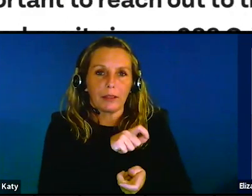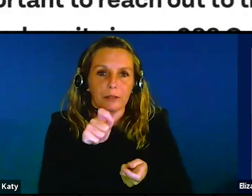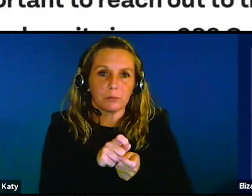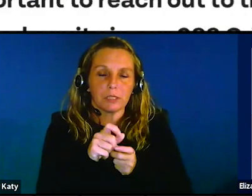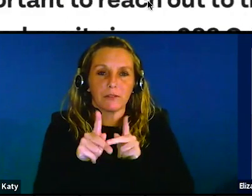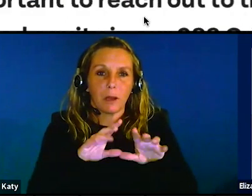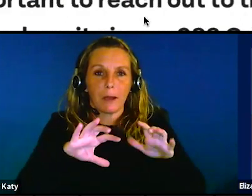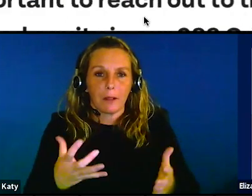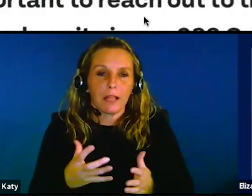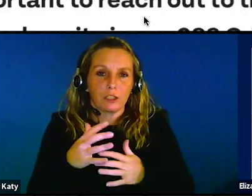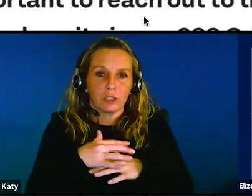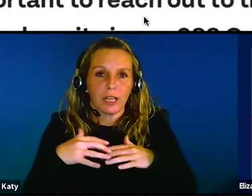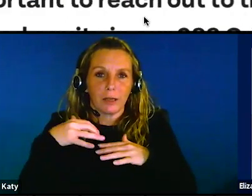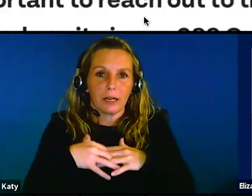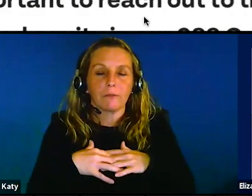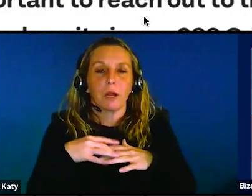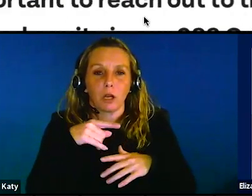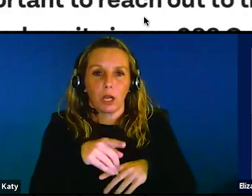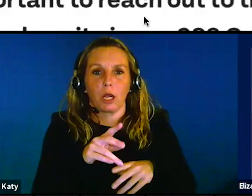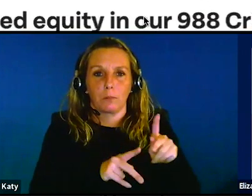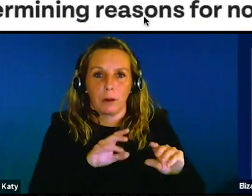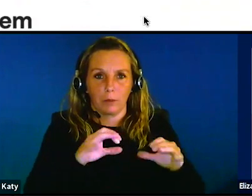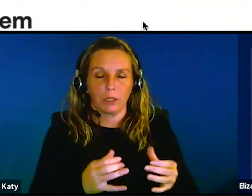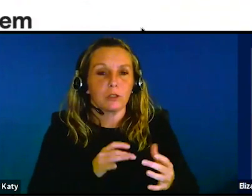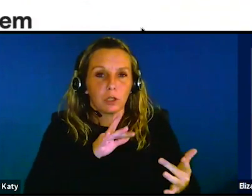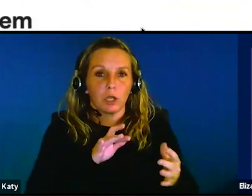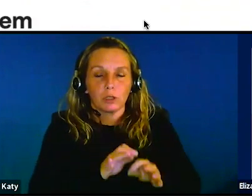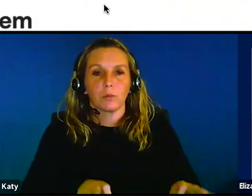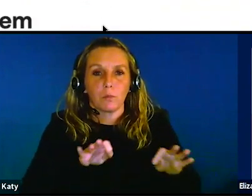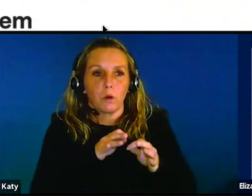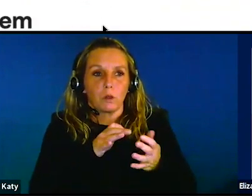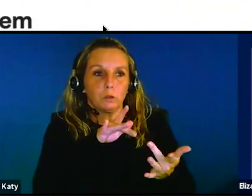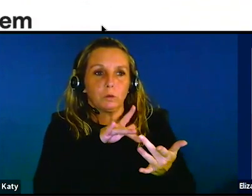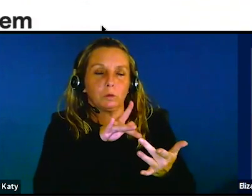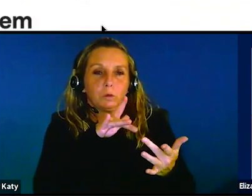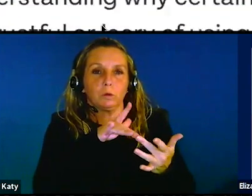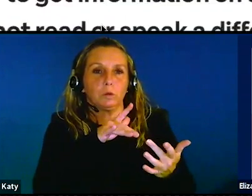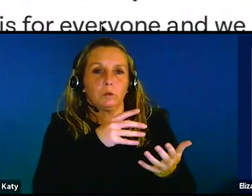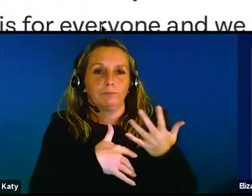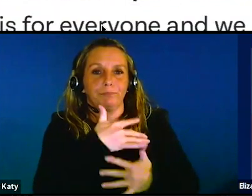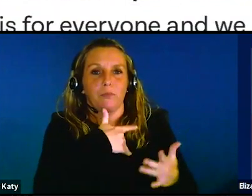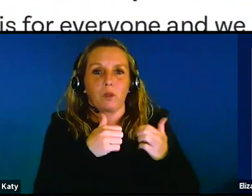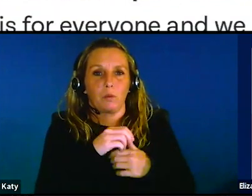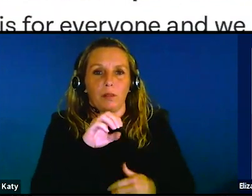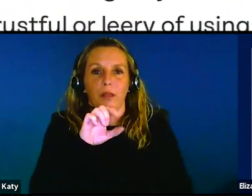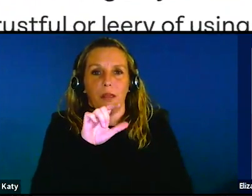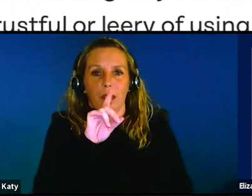populations is very important to reach out to the elders determining the reasons for a lack of trust.